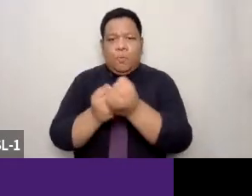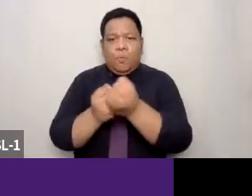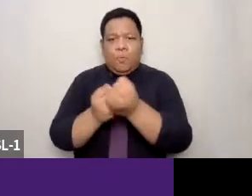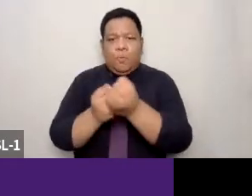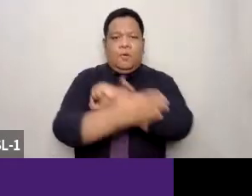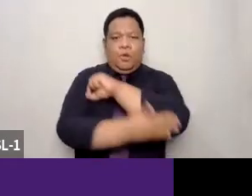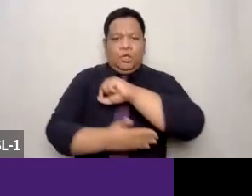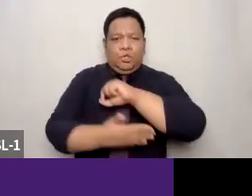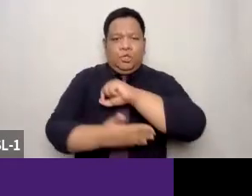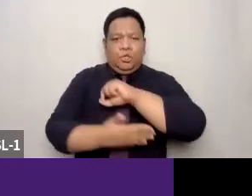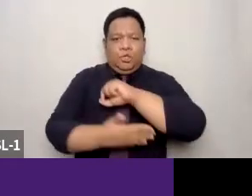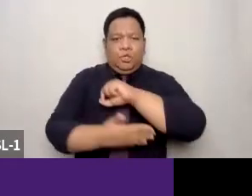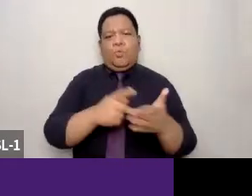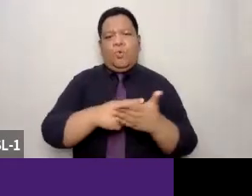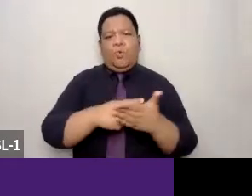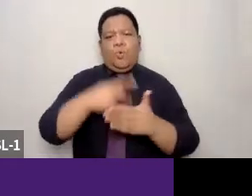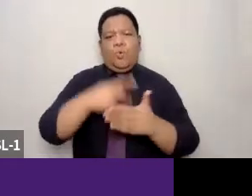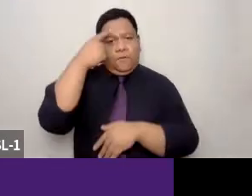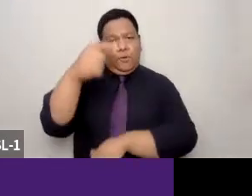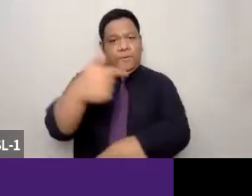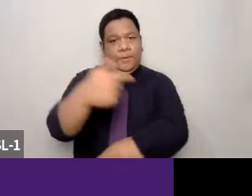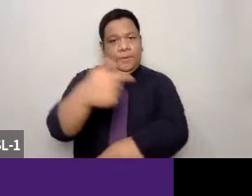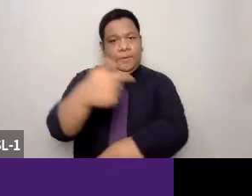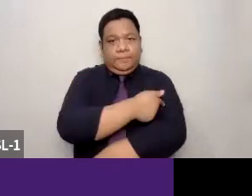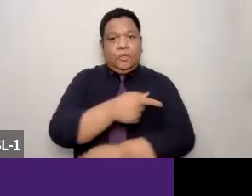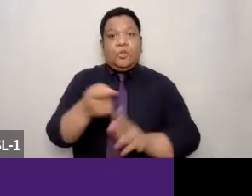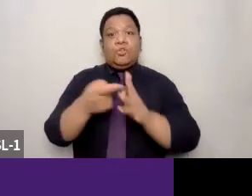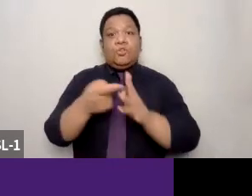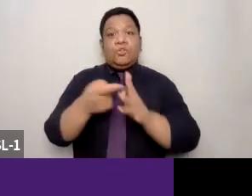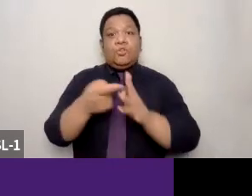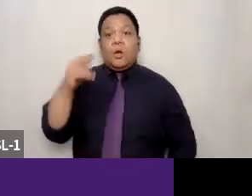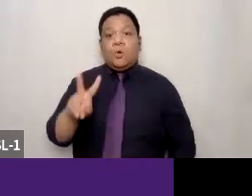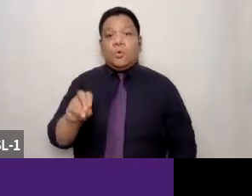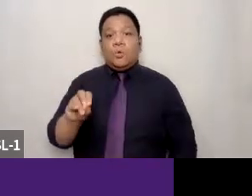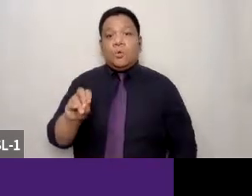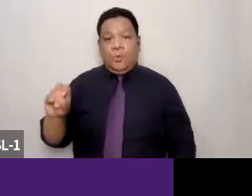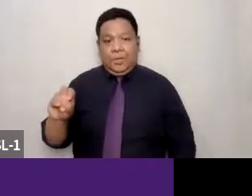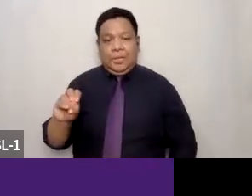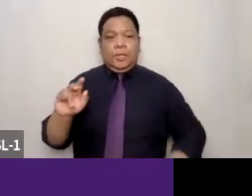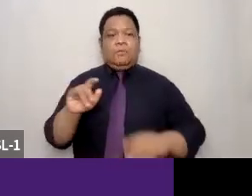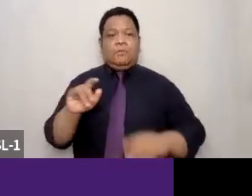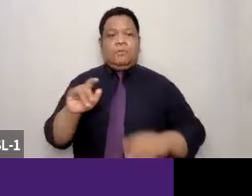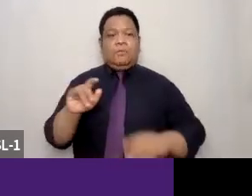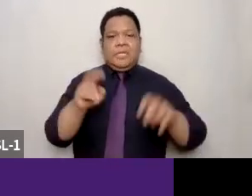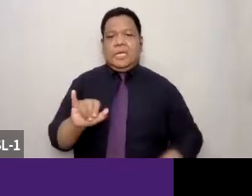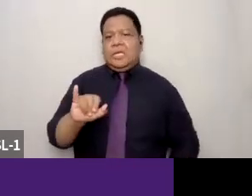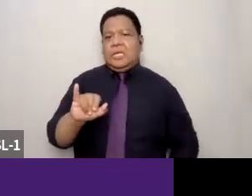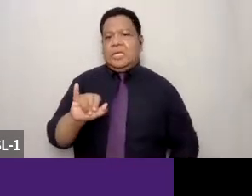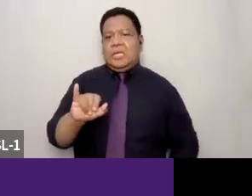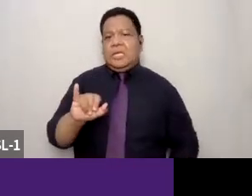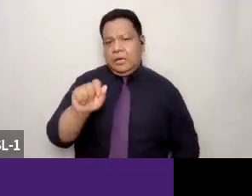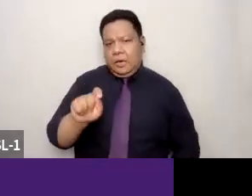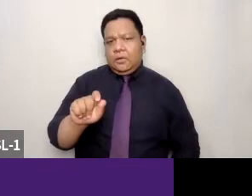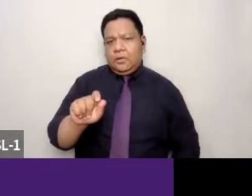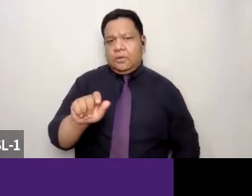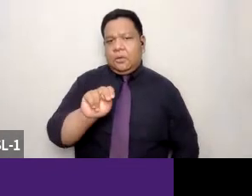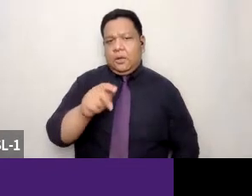We first launched in 2020 Ingat Angat Tayong Lahat and there is one thing at that time that resonated about the campaign.